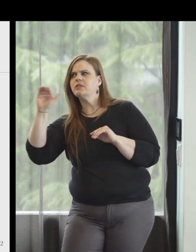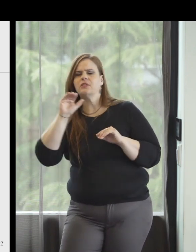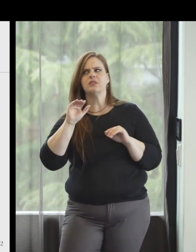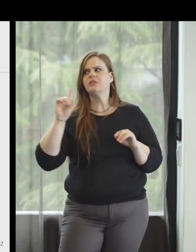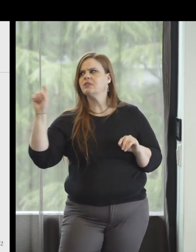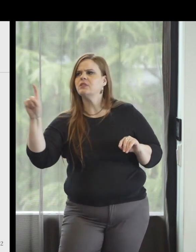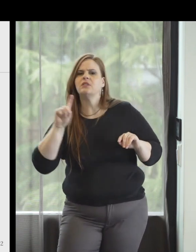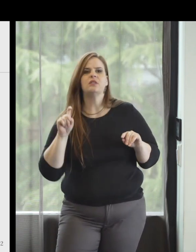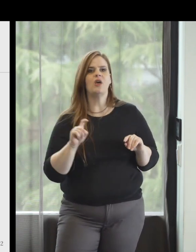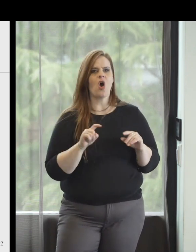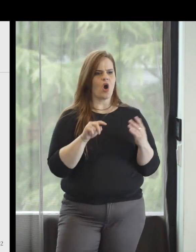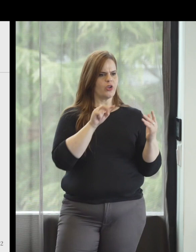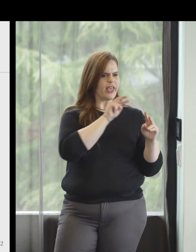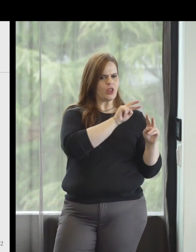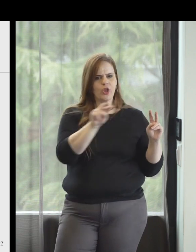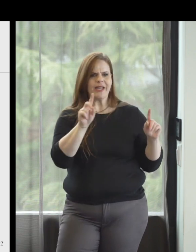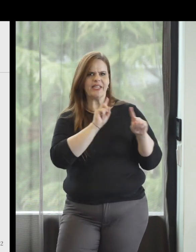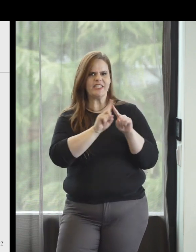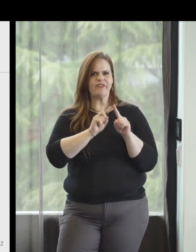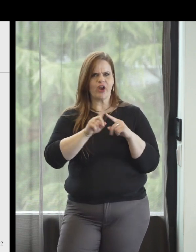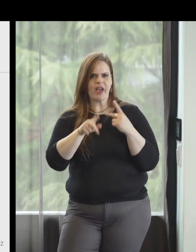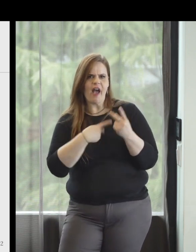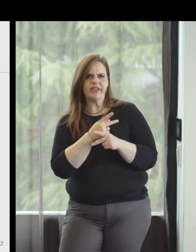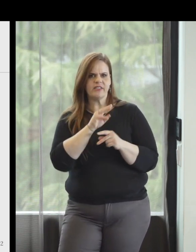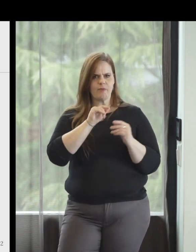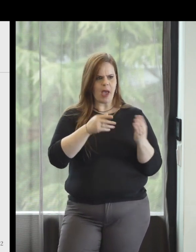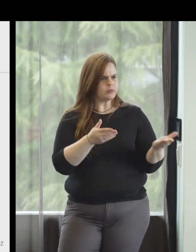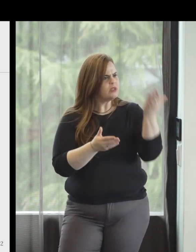types of maps, like what is happening on the ground and